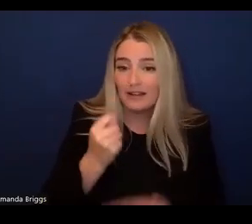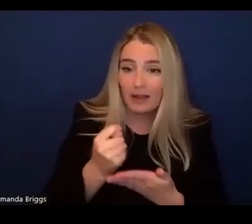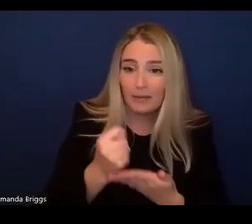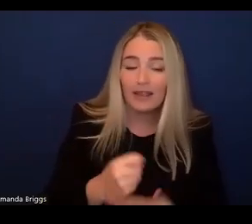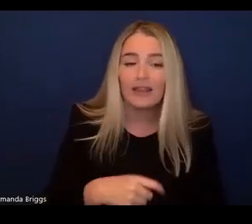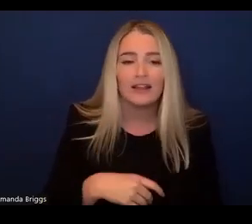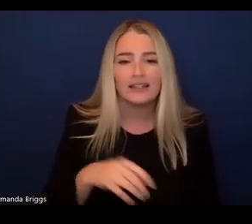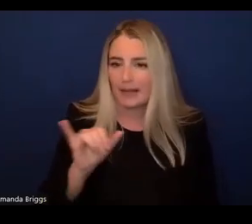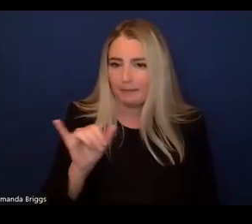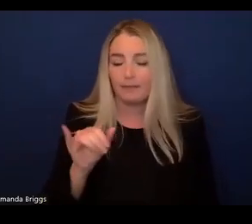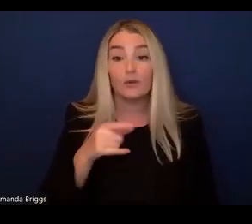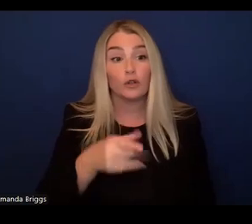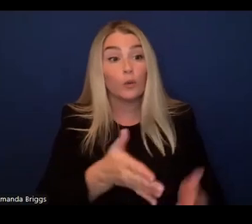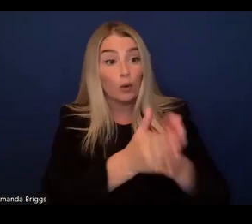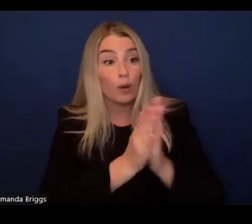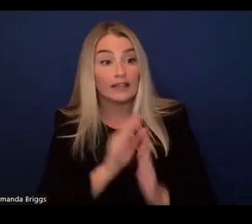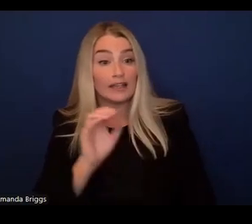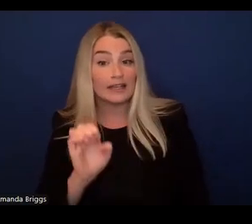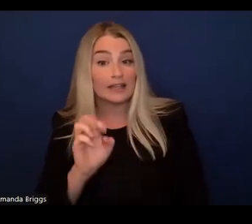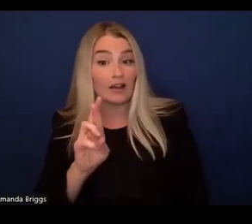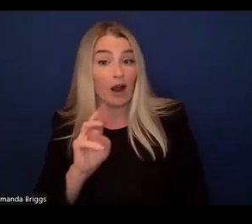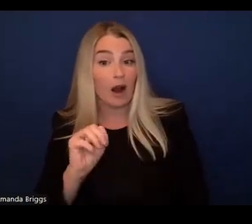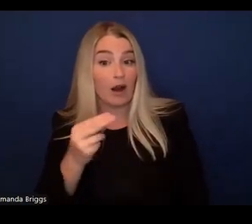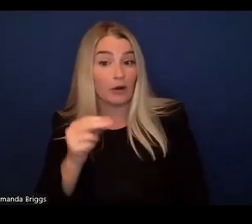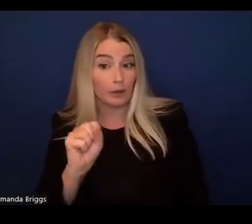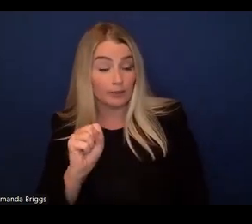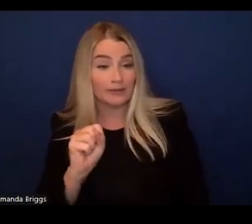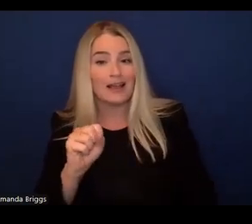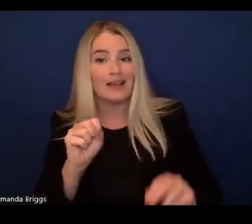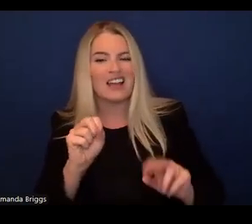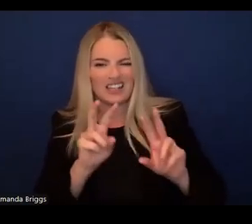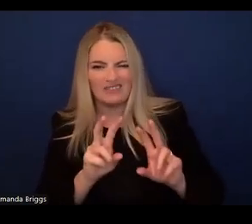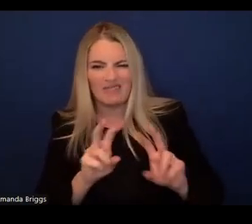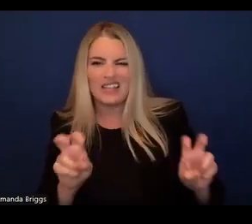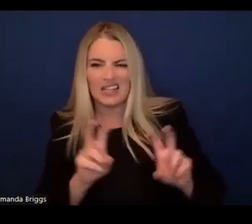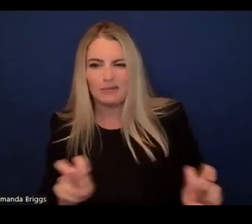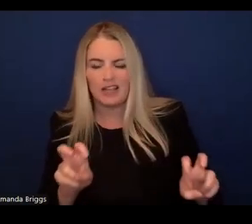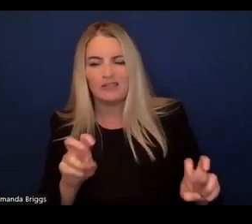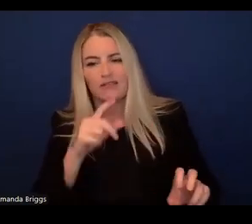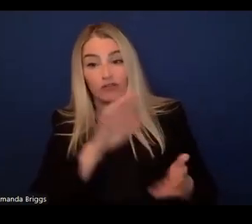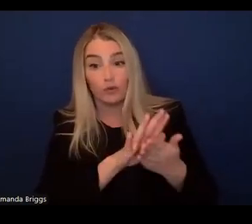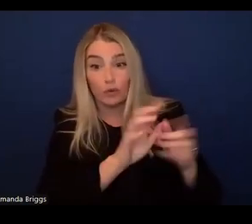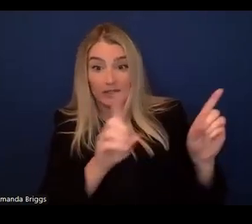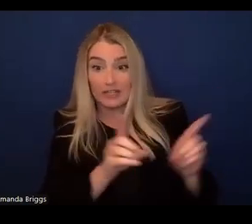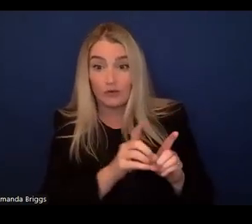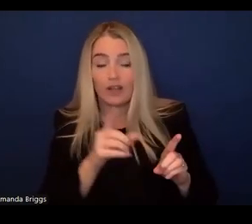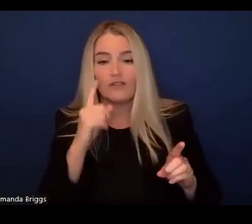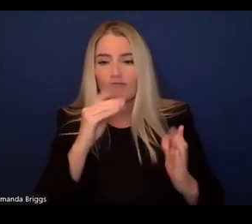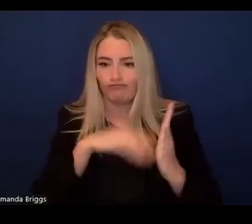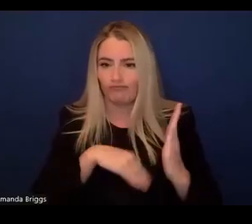You can request and terms assessment, for the school district to complete the evaluation